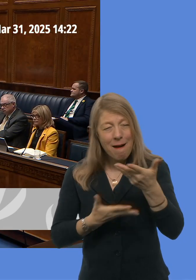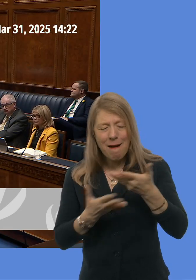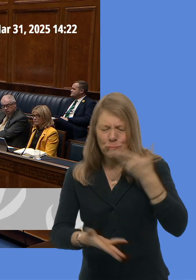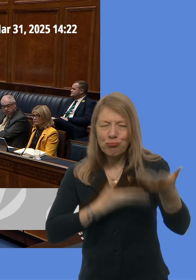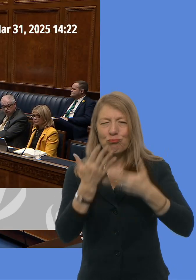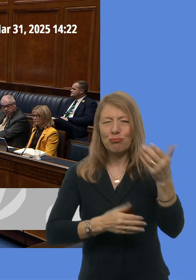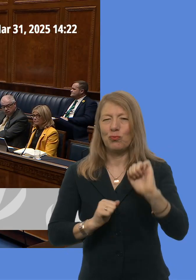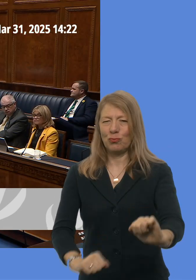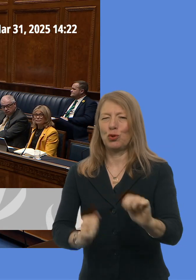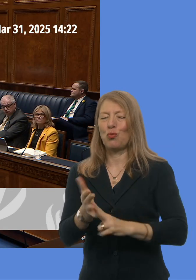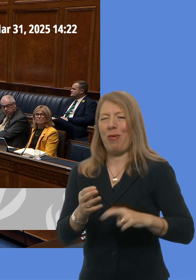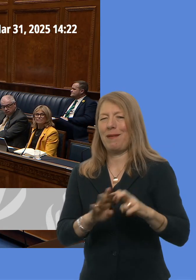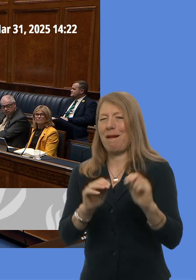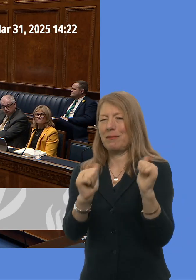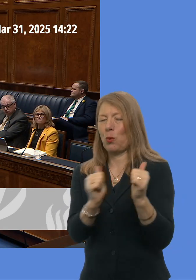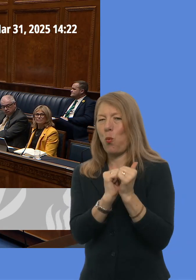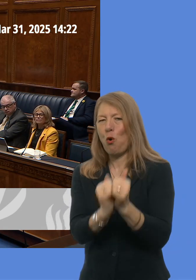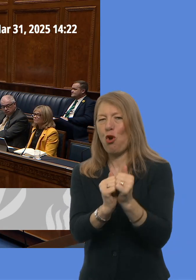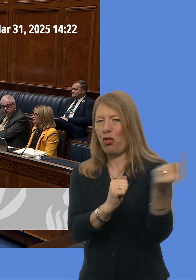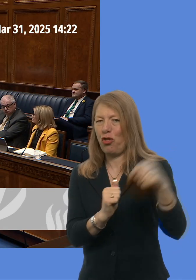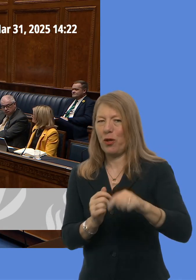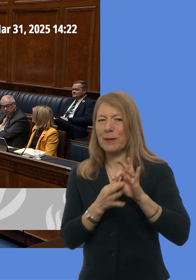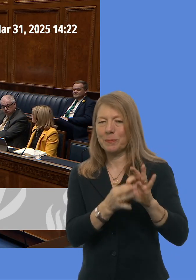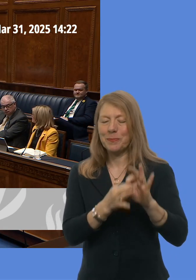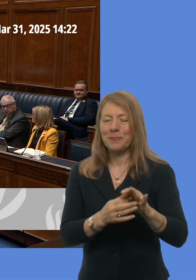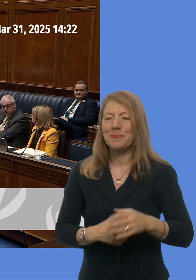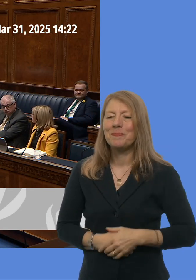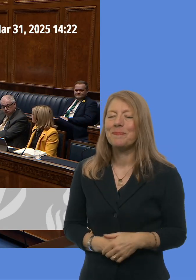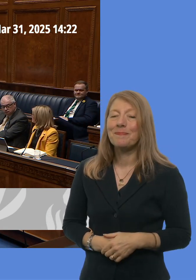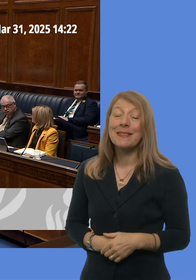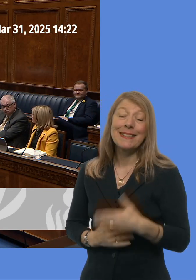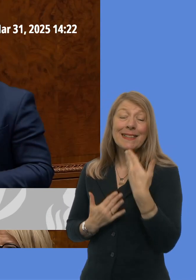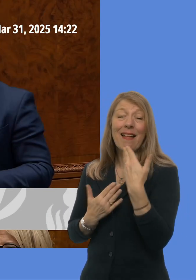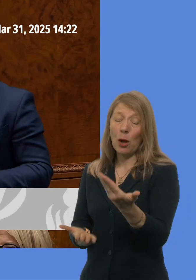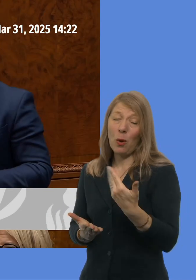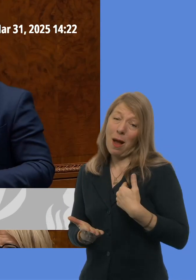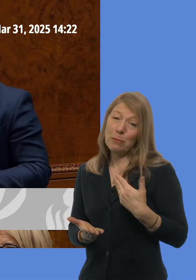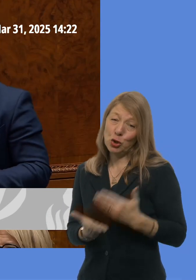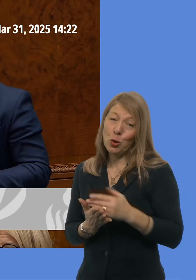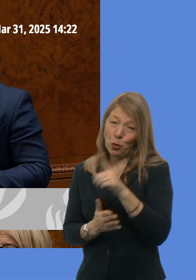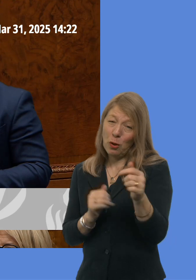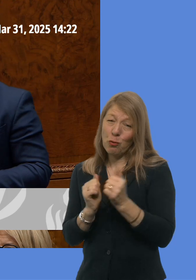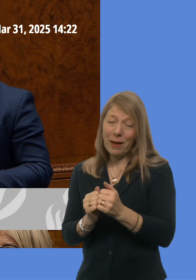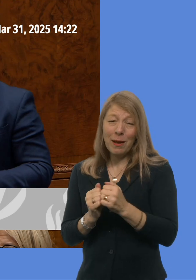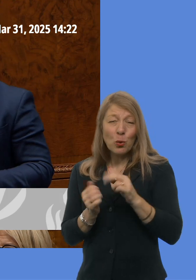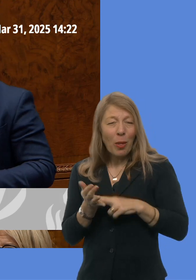First Minister, you will agree with me that we have many excellent businesses here that punch well above their weight and export into the